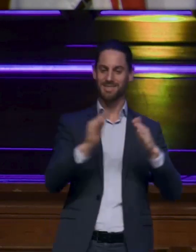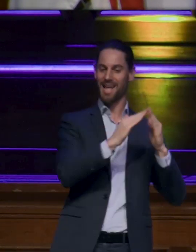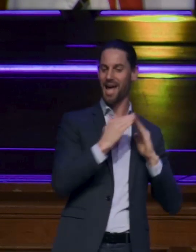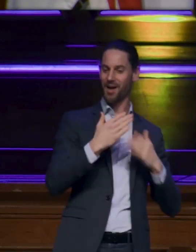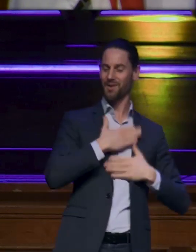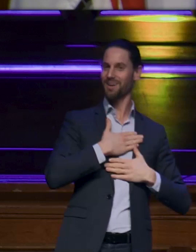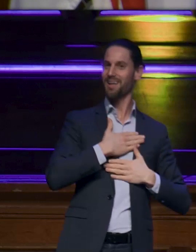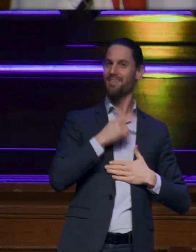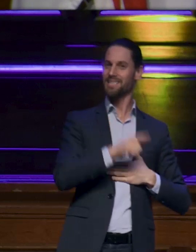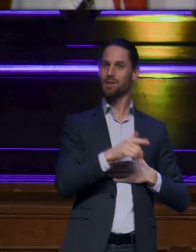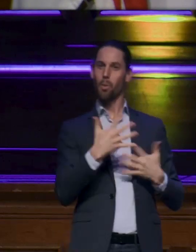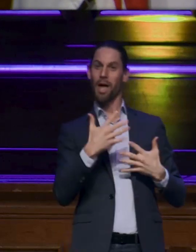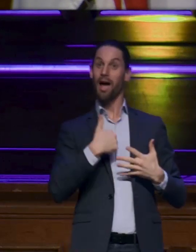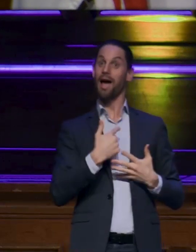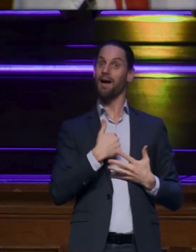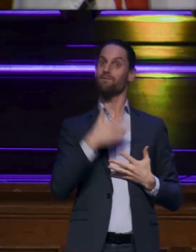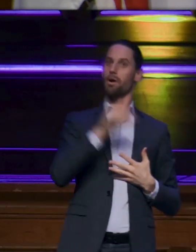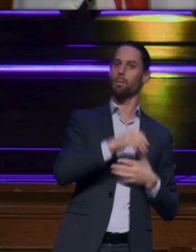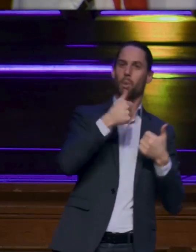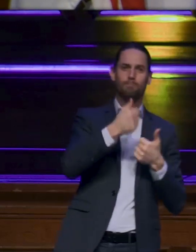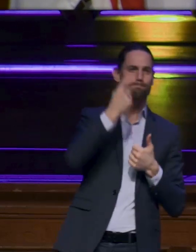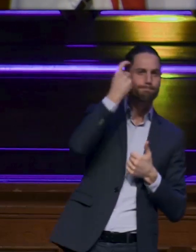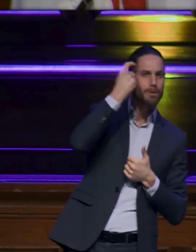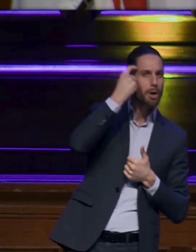where I think some of my pragmatism comes from so I am okay with the idea